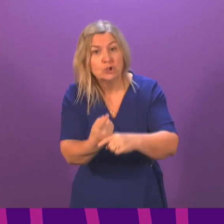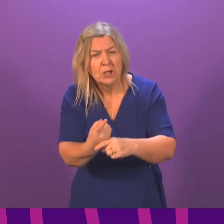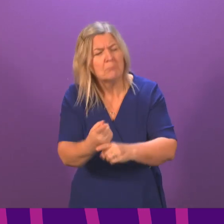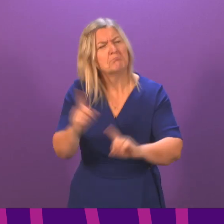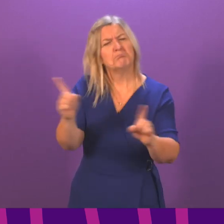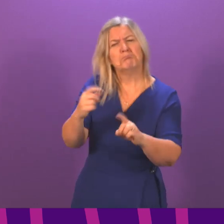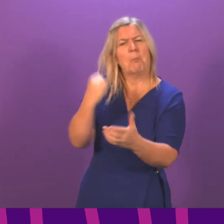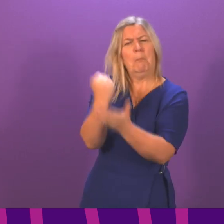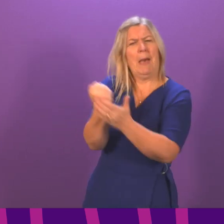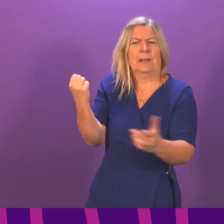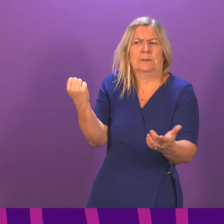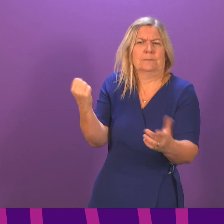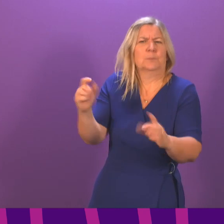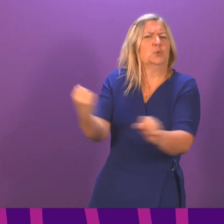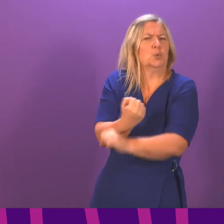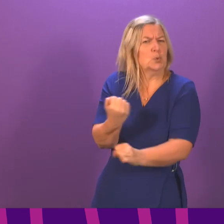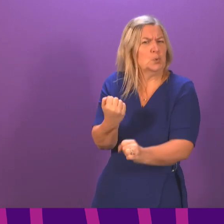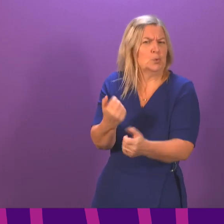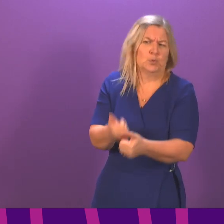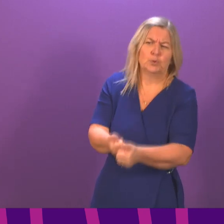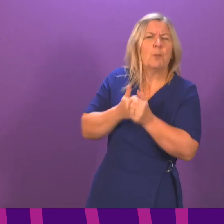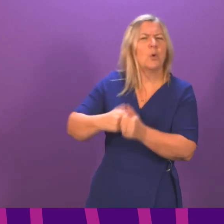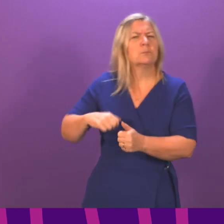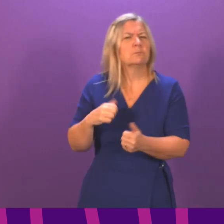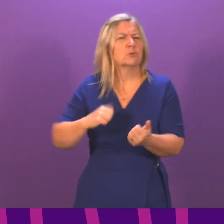as we emerge from the pandemic, to help Scotland to meet its ambitious climate change targets?